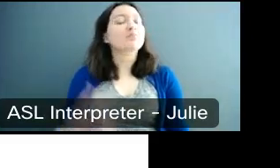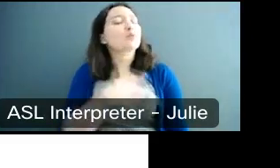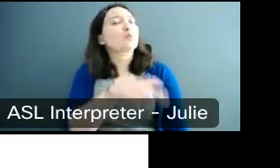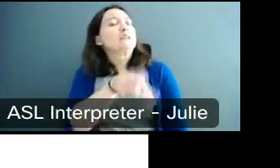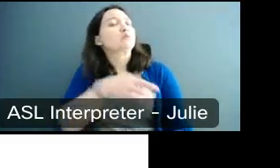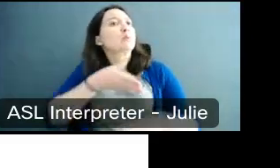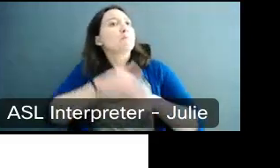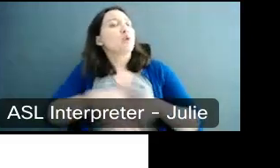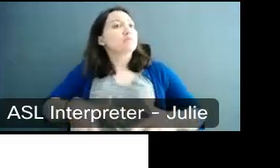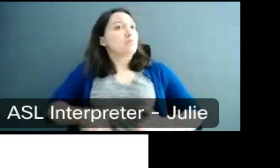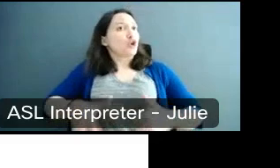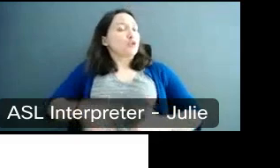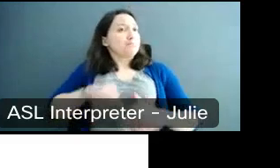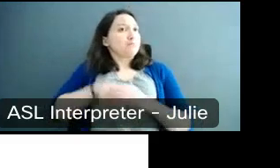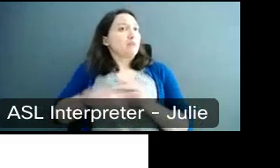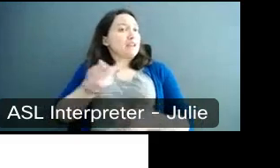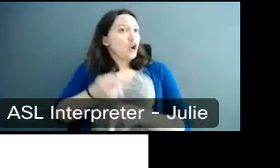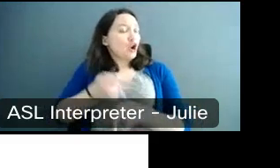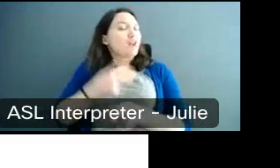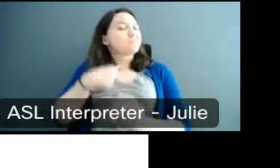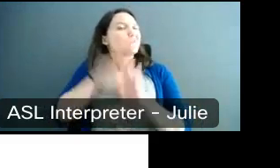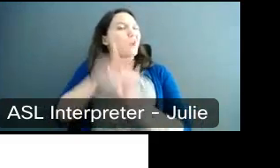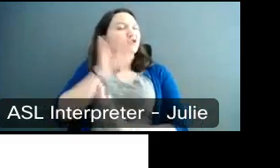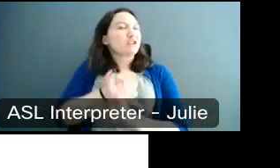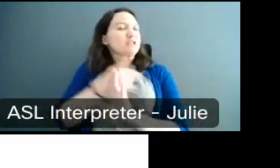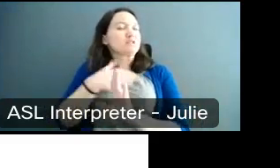So, you're back in the project that I've seen, and the, the results were pretty impressive.